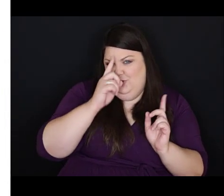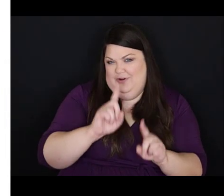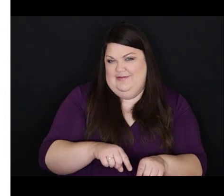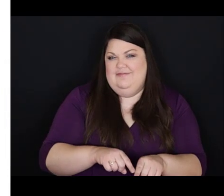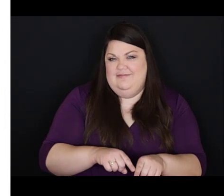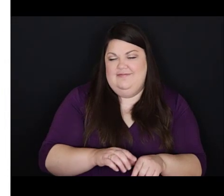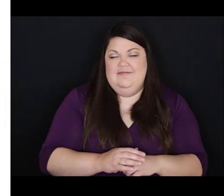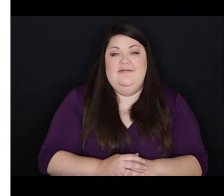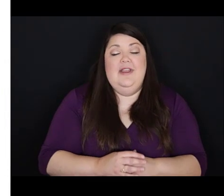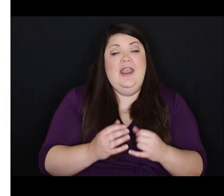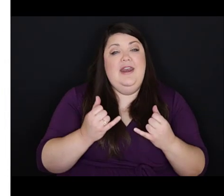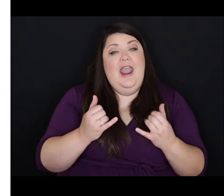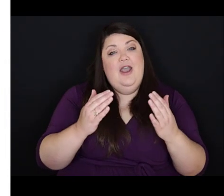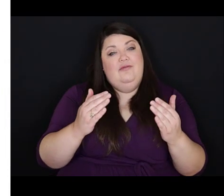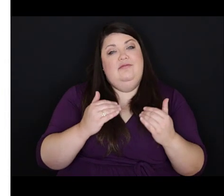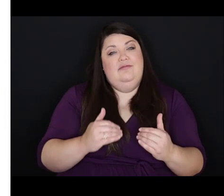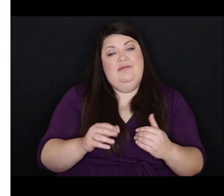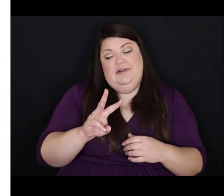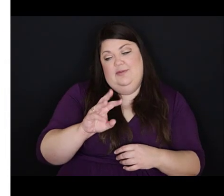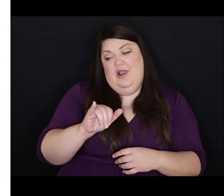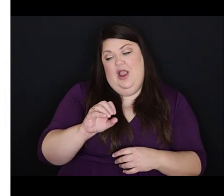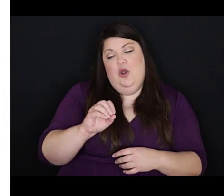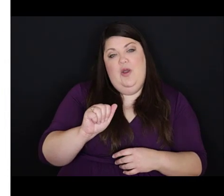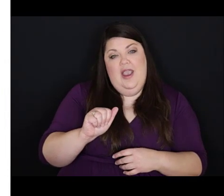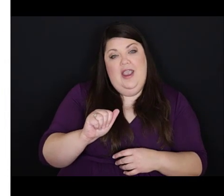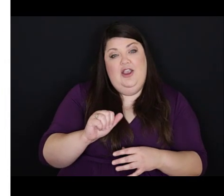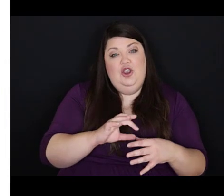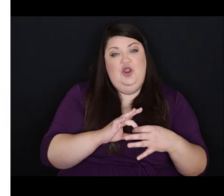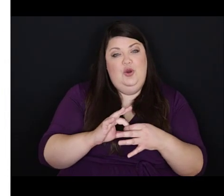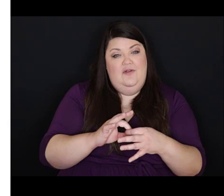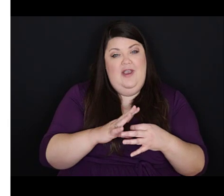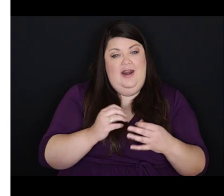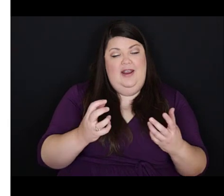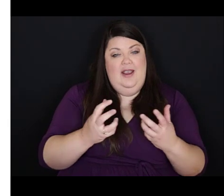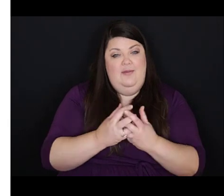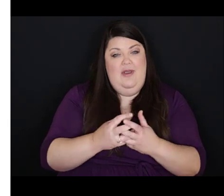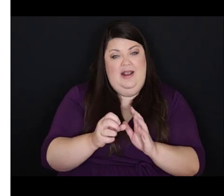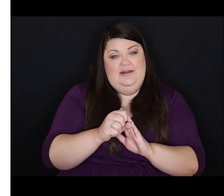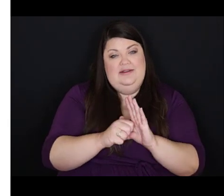We will now move on to WIOA Unified and Combined State Plan Requirements.